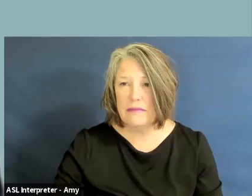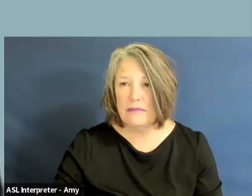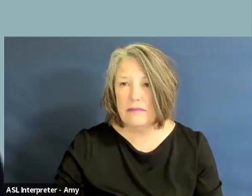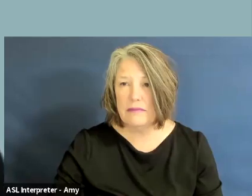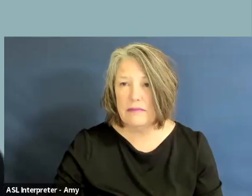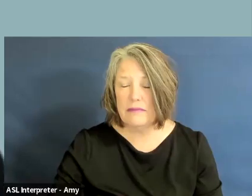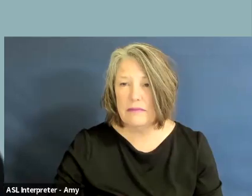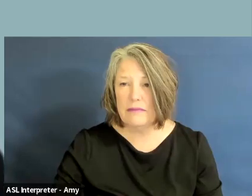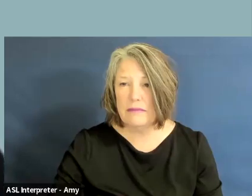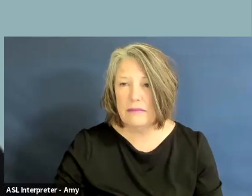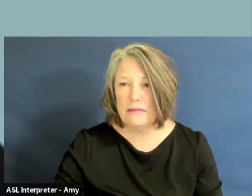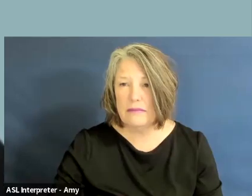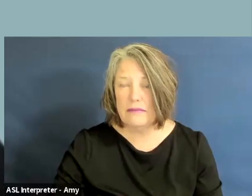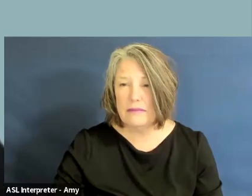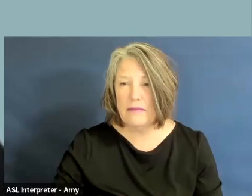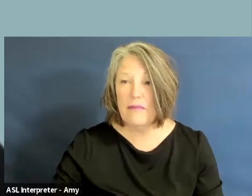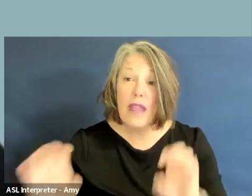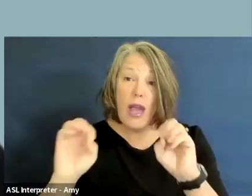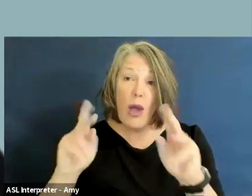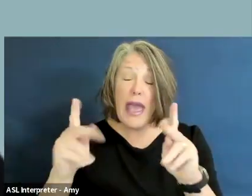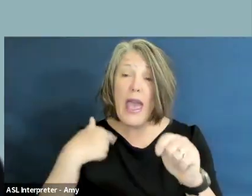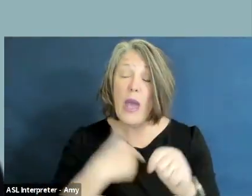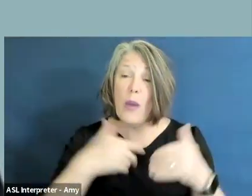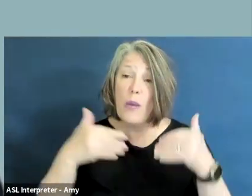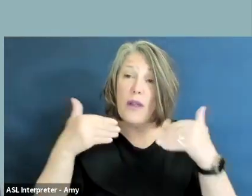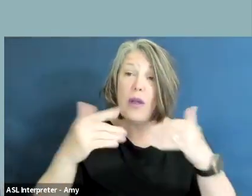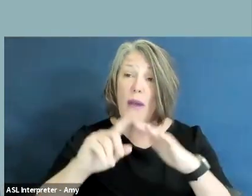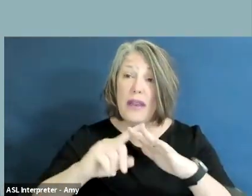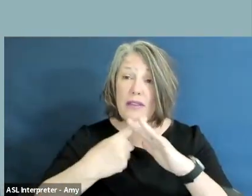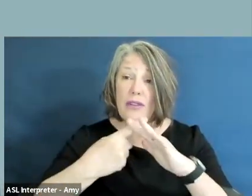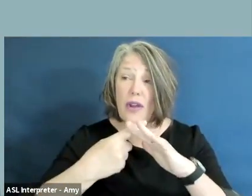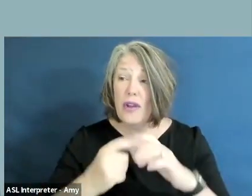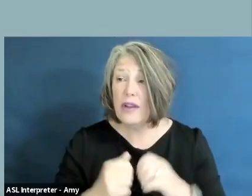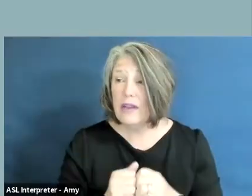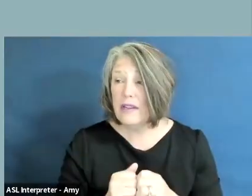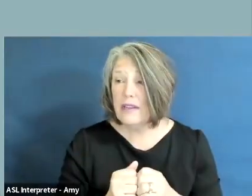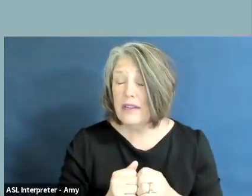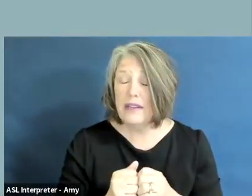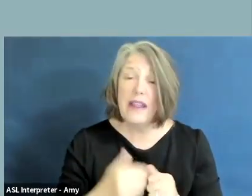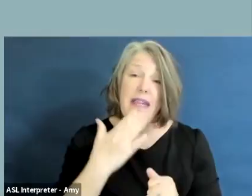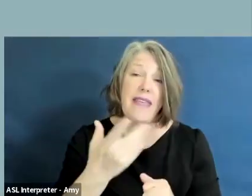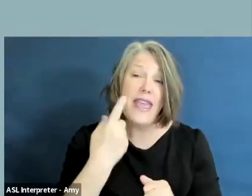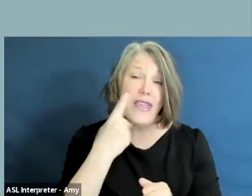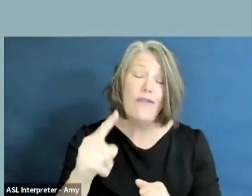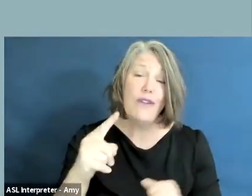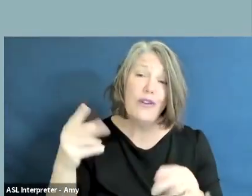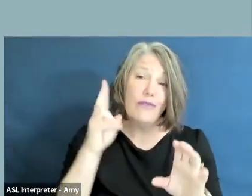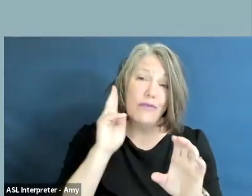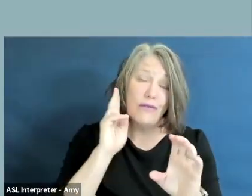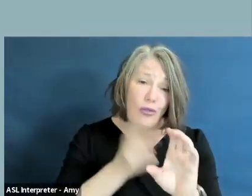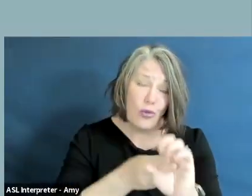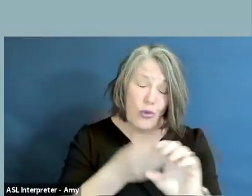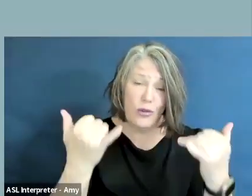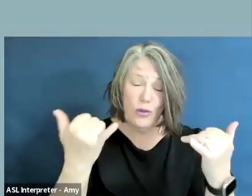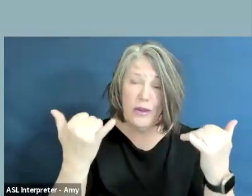All right. We'll go ahead and get started. Thank you so much for joining us today. This webinar is on